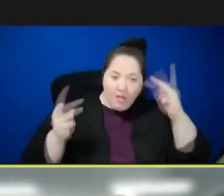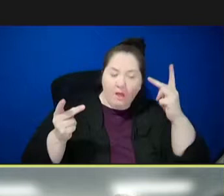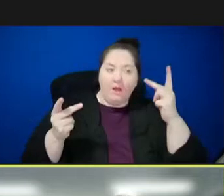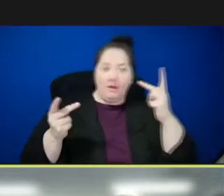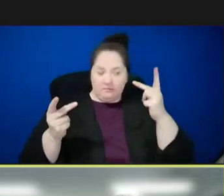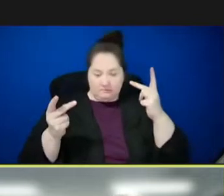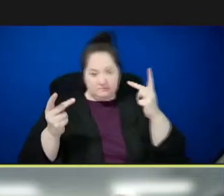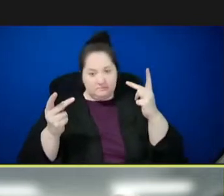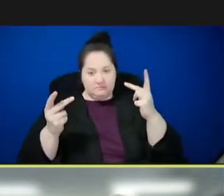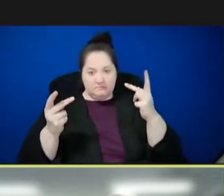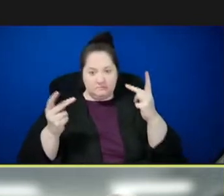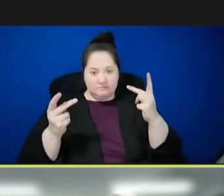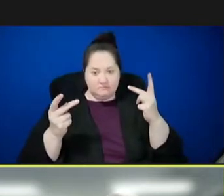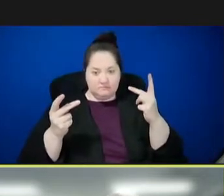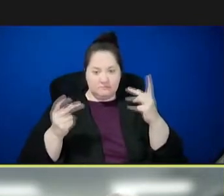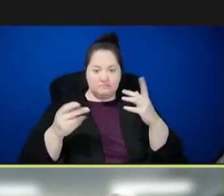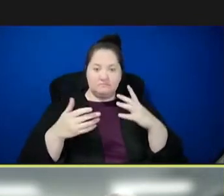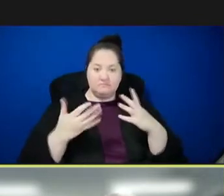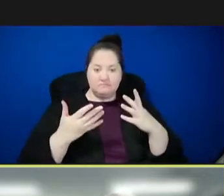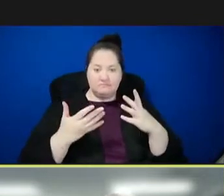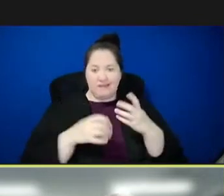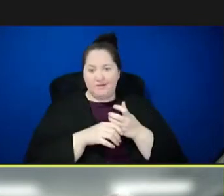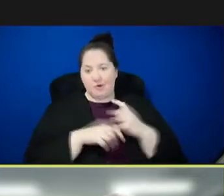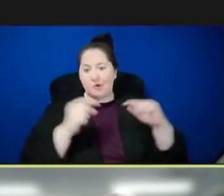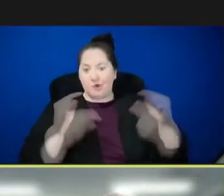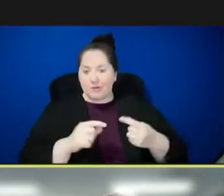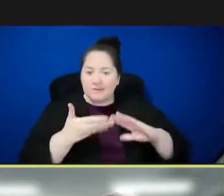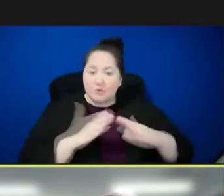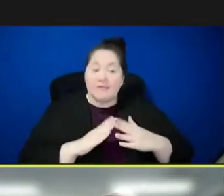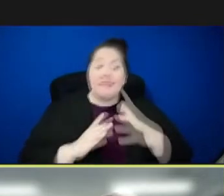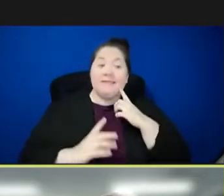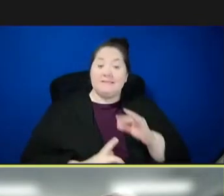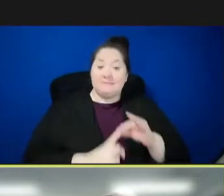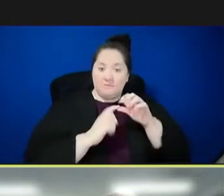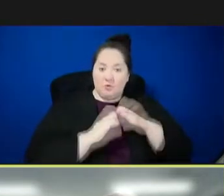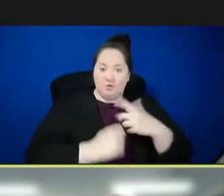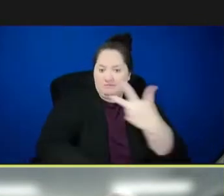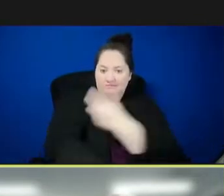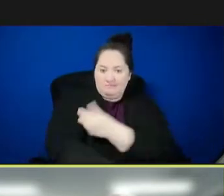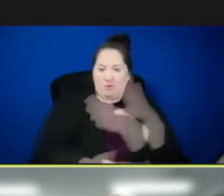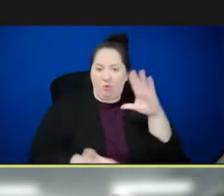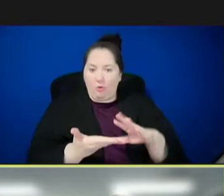particularly those with low vaccination rates, at risk for outbreaks. In my view,